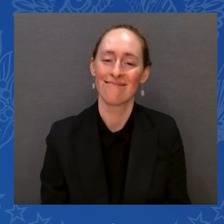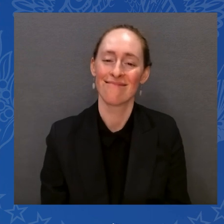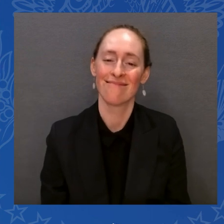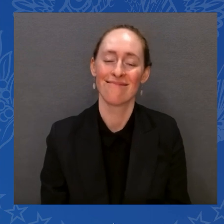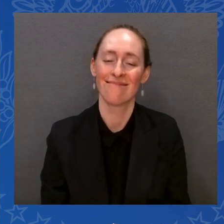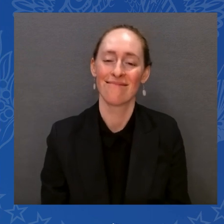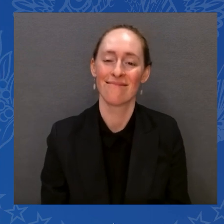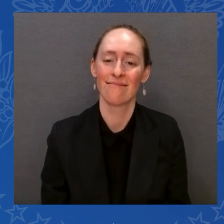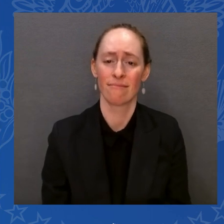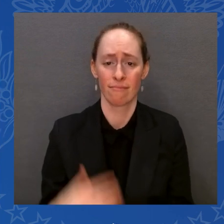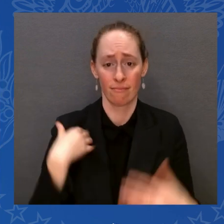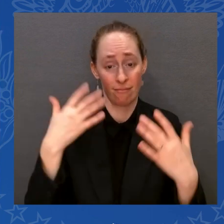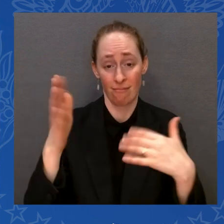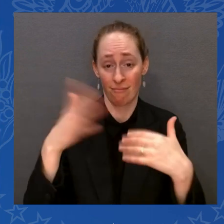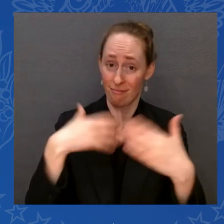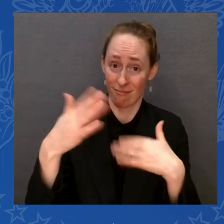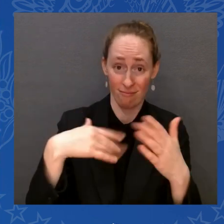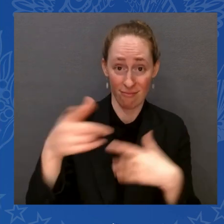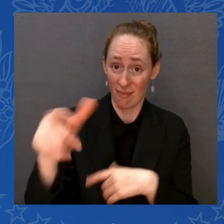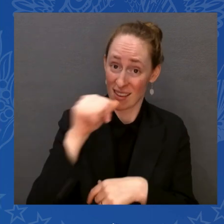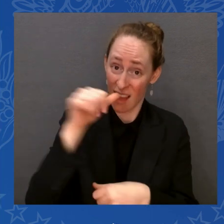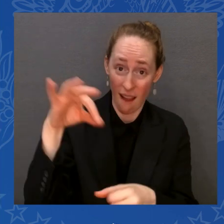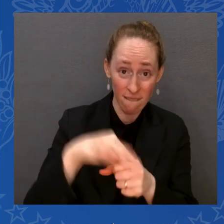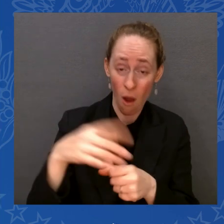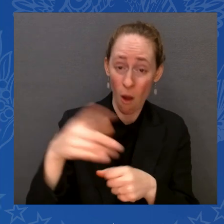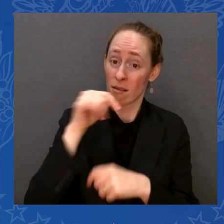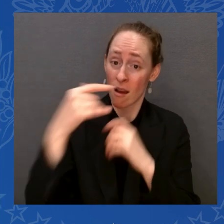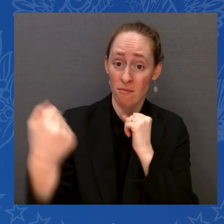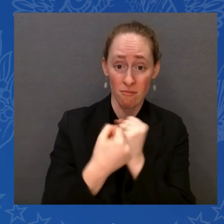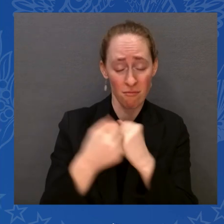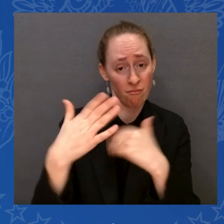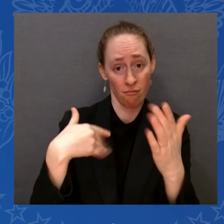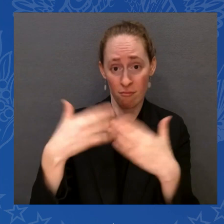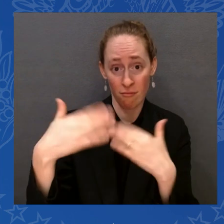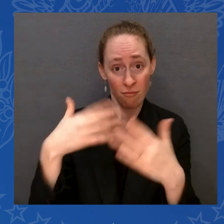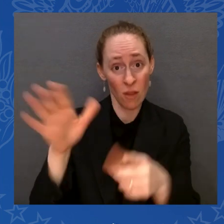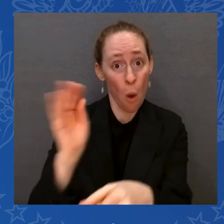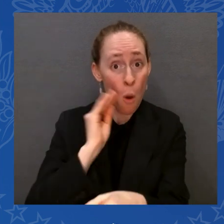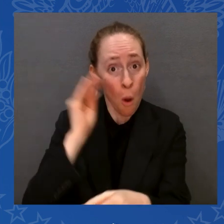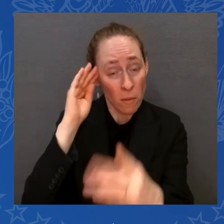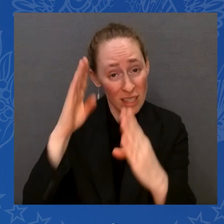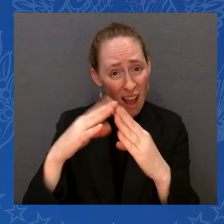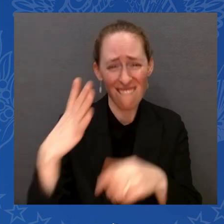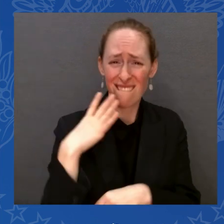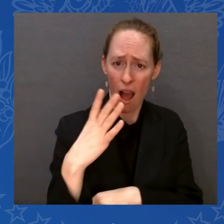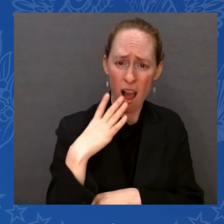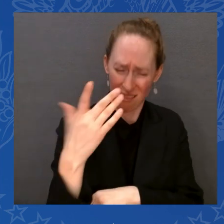"We need a project in my district." I say, "Okay, good. We'll do it. See you at the groundbreaking."